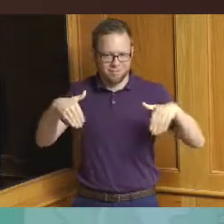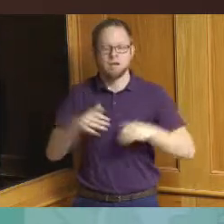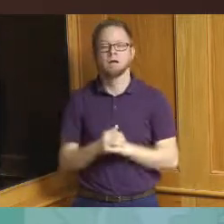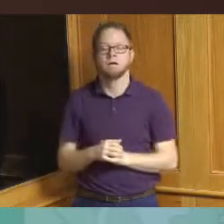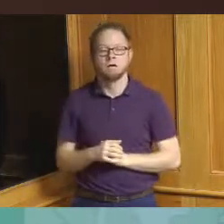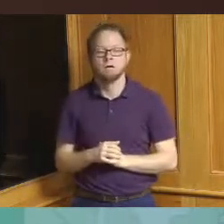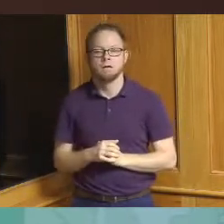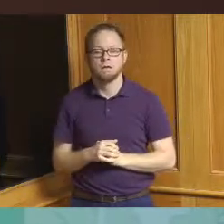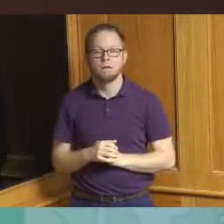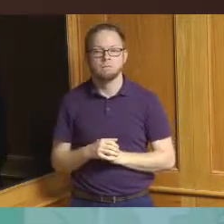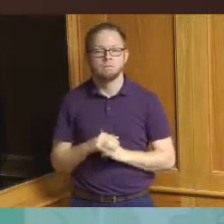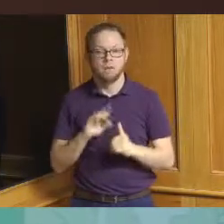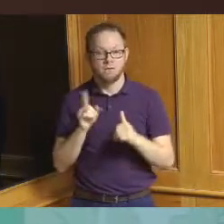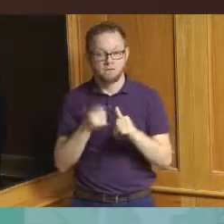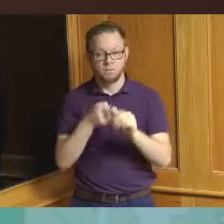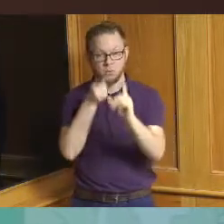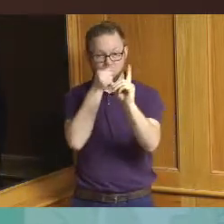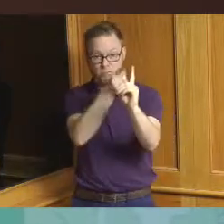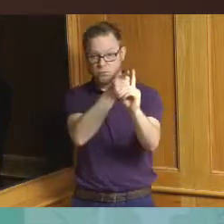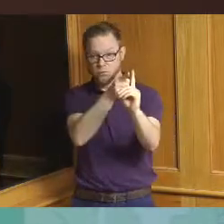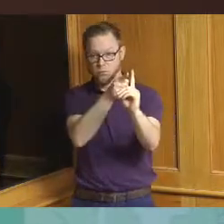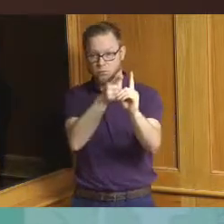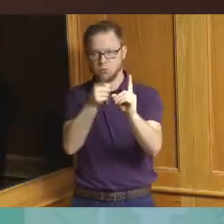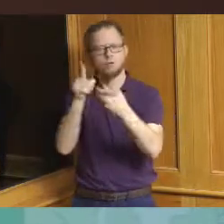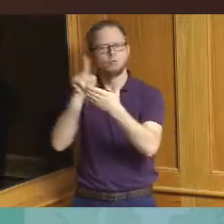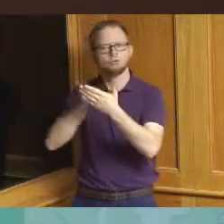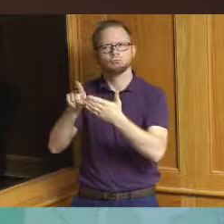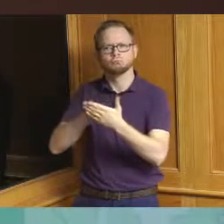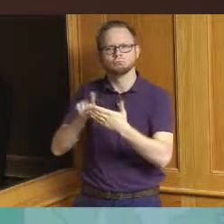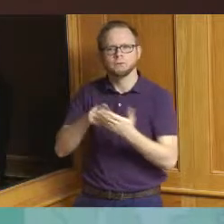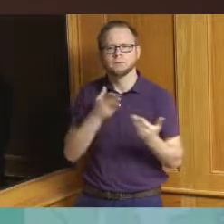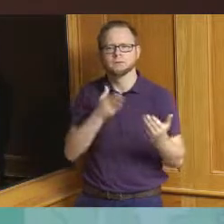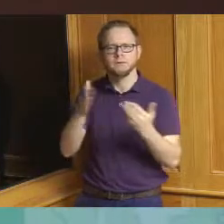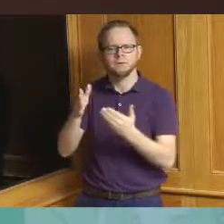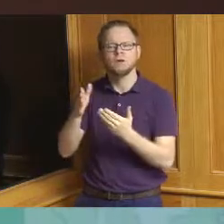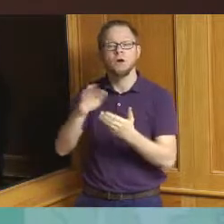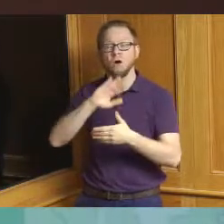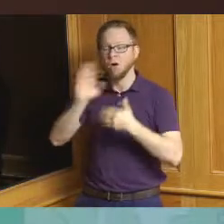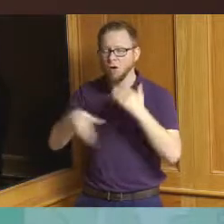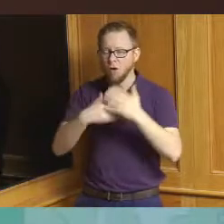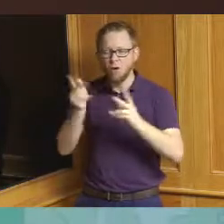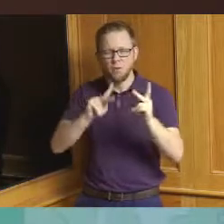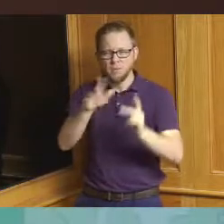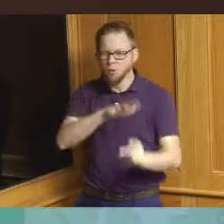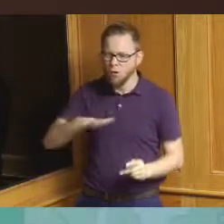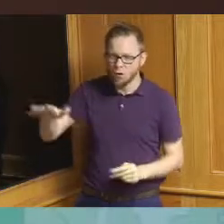the several studies suggest that 73 percent of all the cases in the united states today